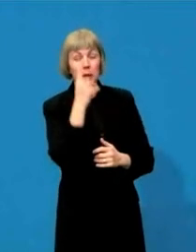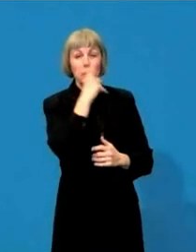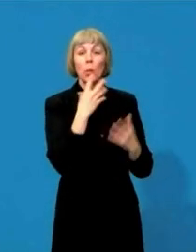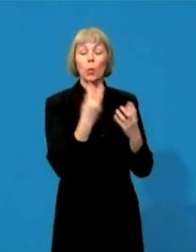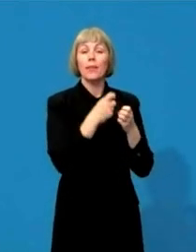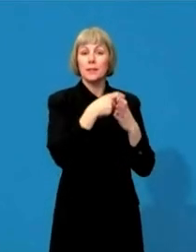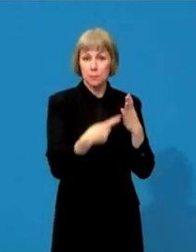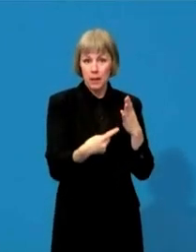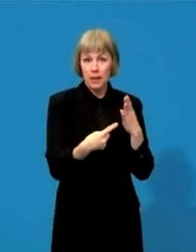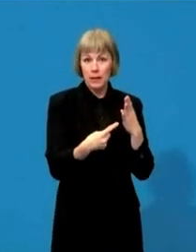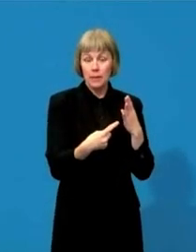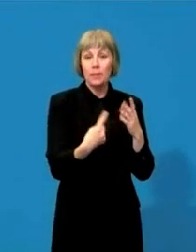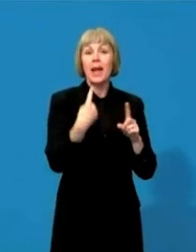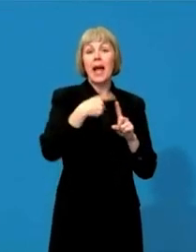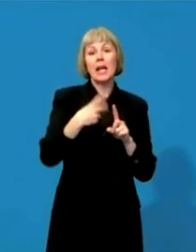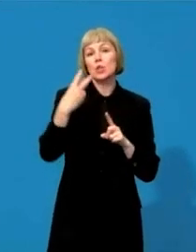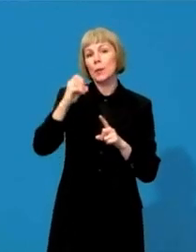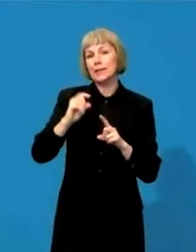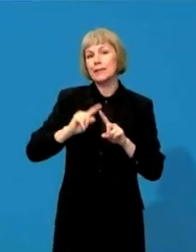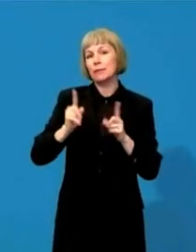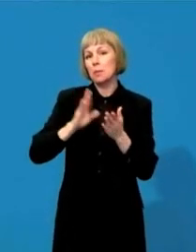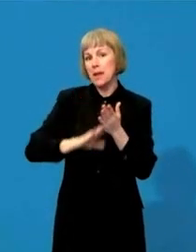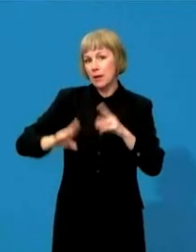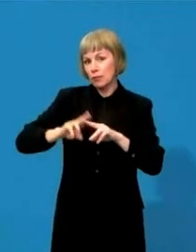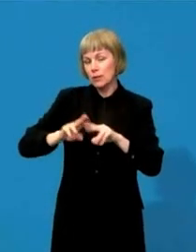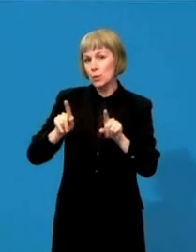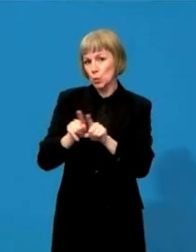as 20 parents of some of those adults, but also parents of children.